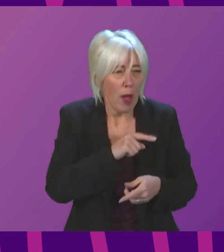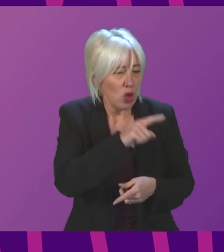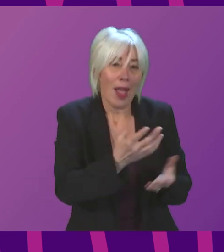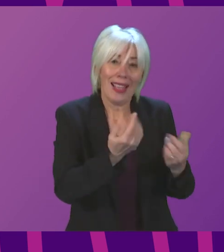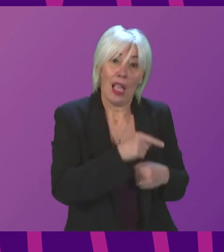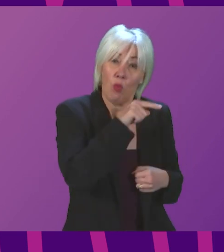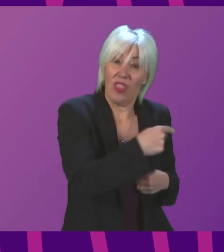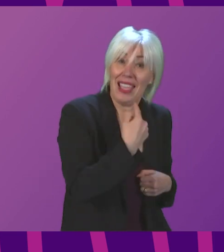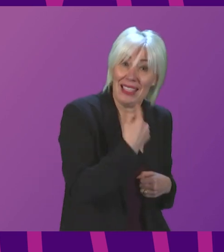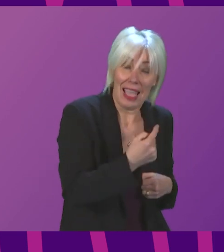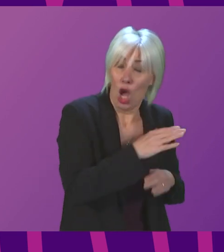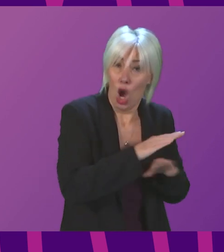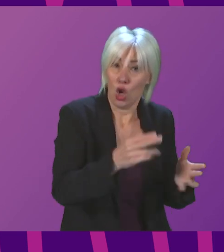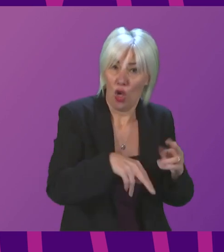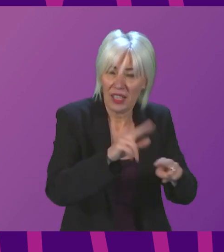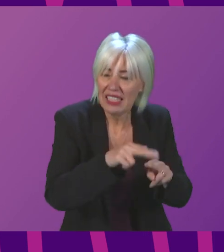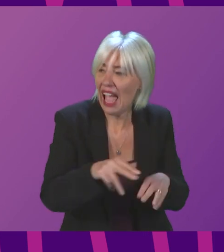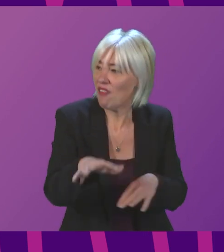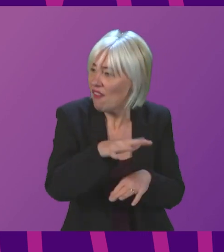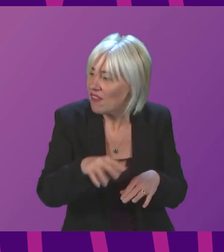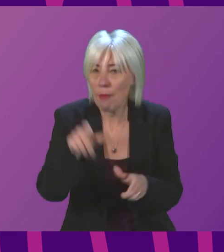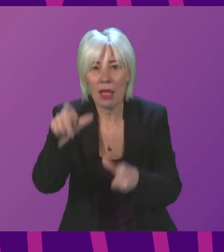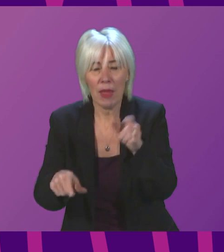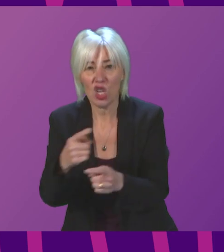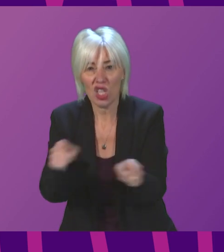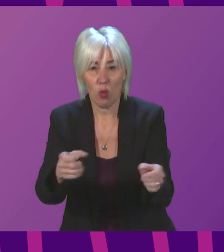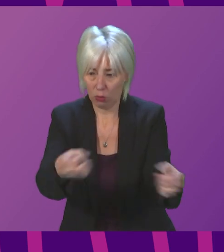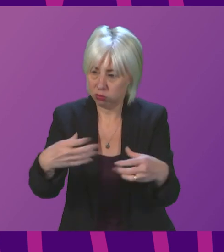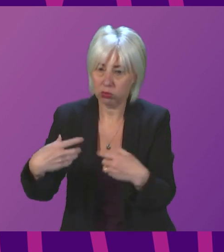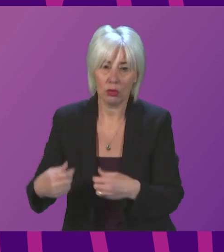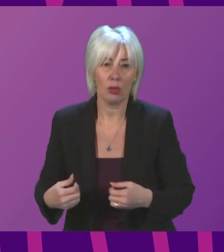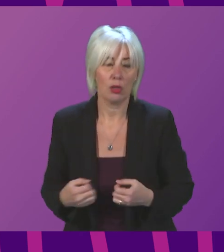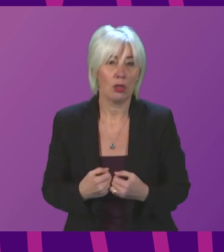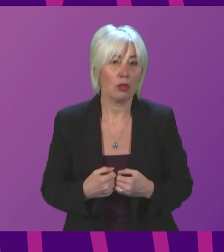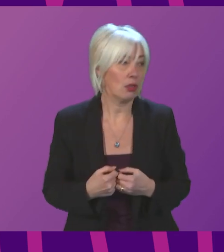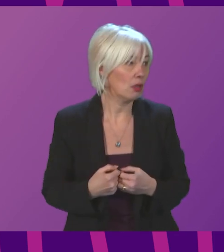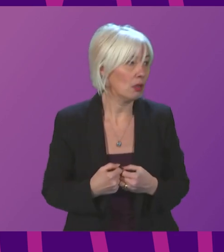over the word of staff, families and patients, who surely deserve better?